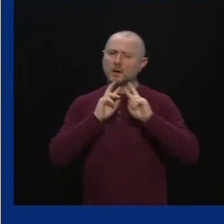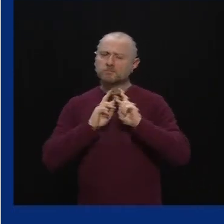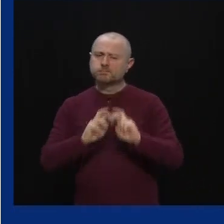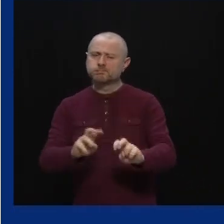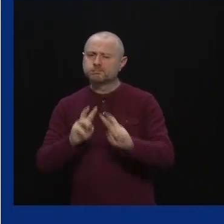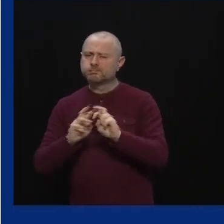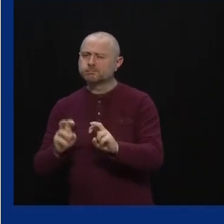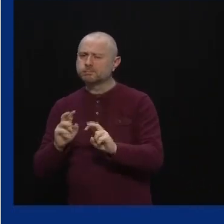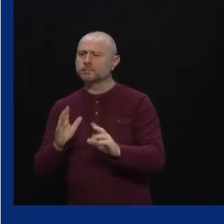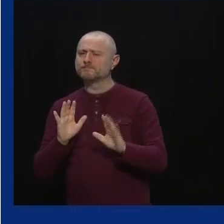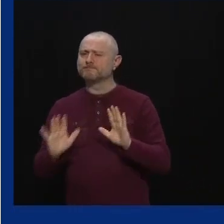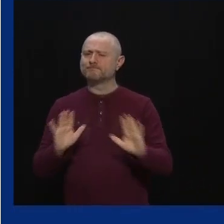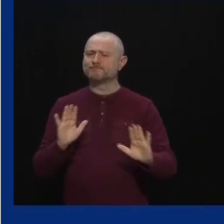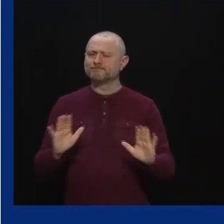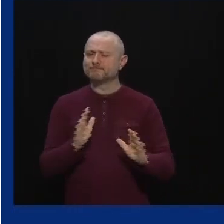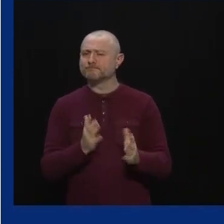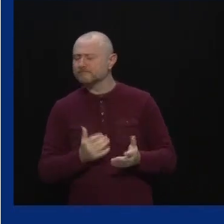PEOPLE ARE BEING ADMITTED FOR